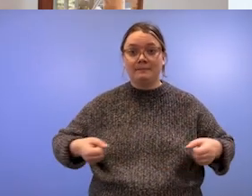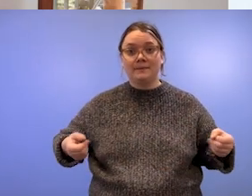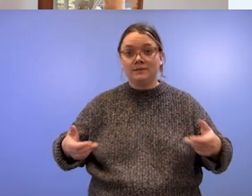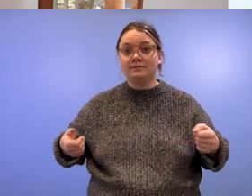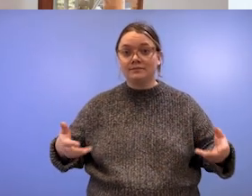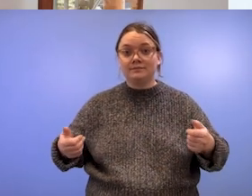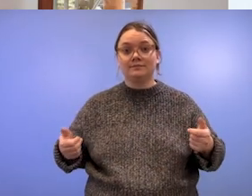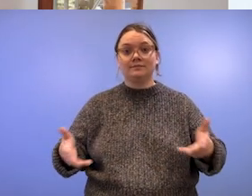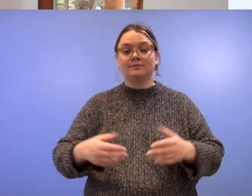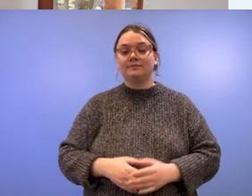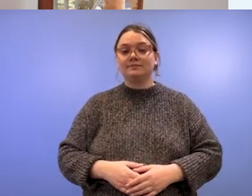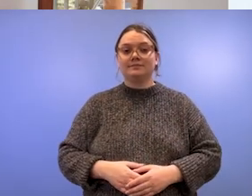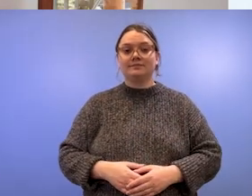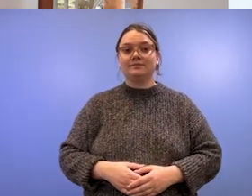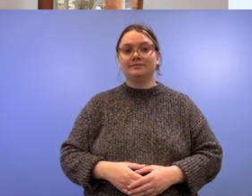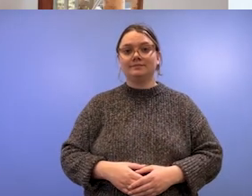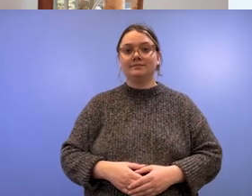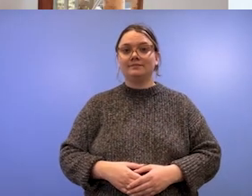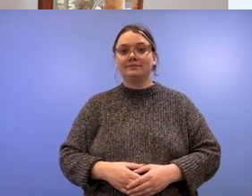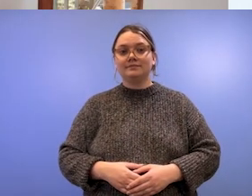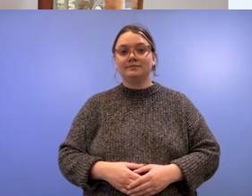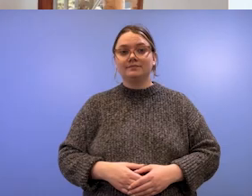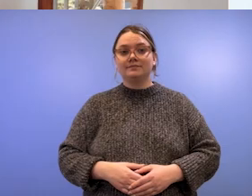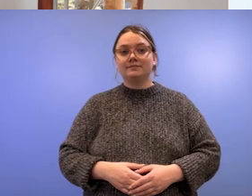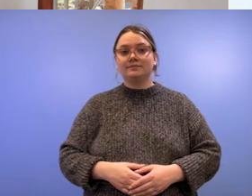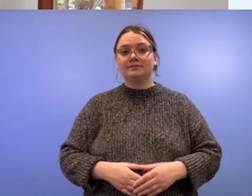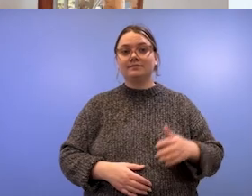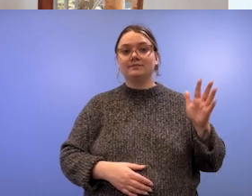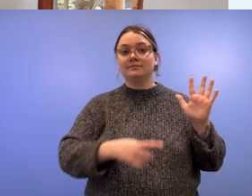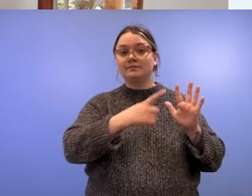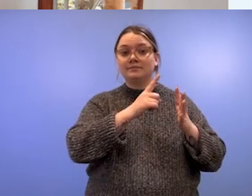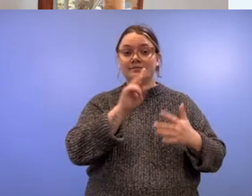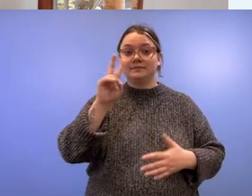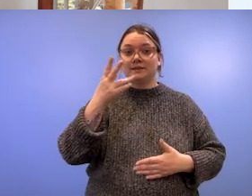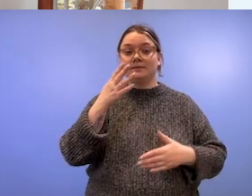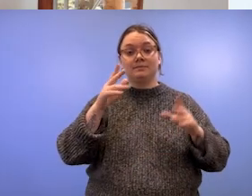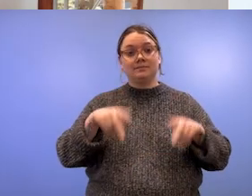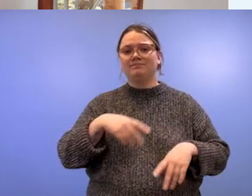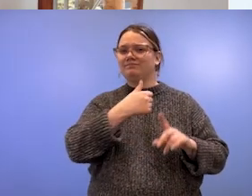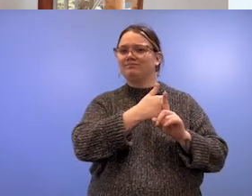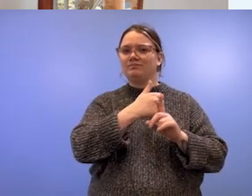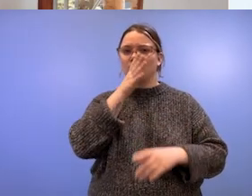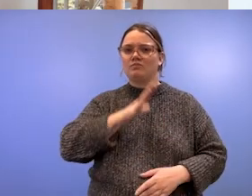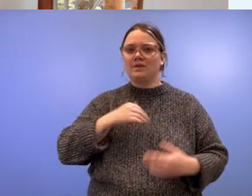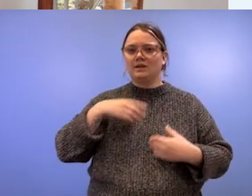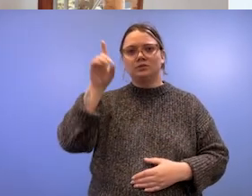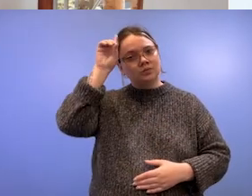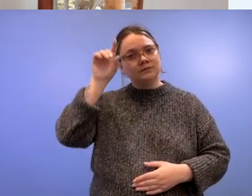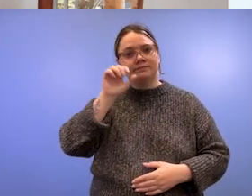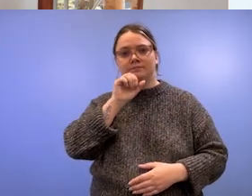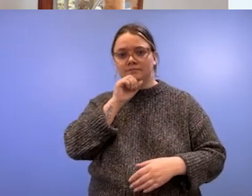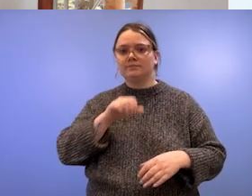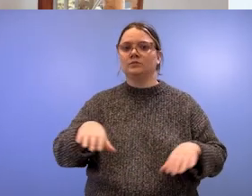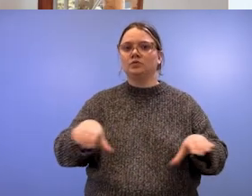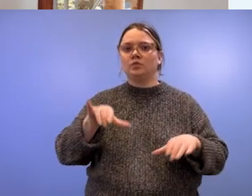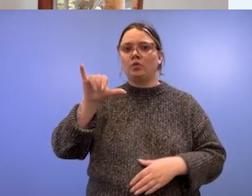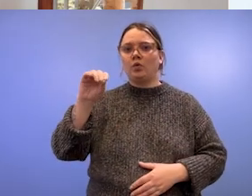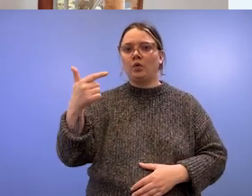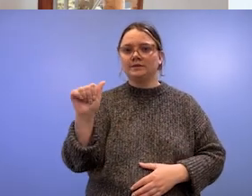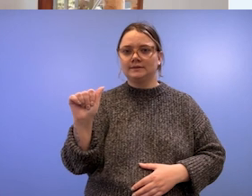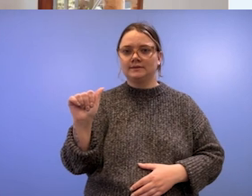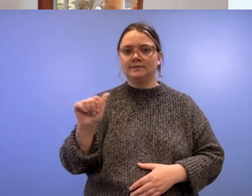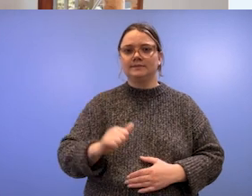a wheelchair used as a mobility device. The second image is of a woman with Down syndrome doing yoga,